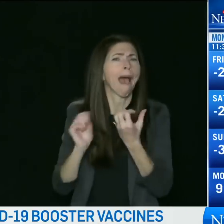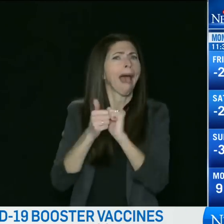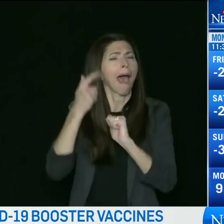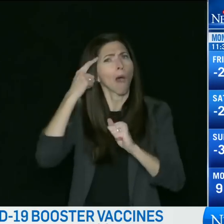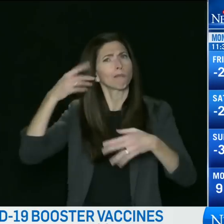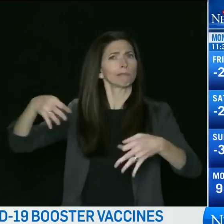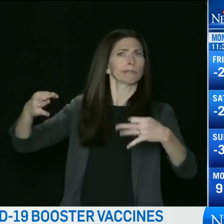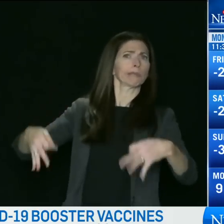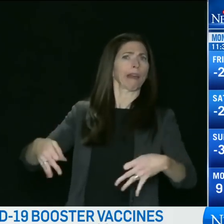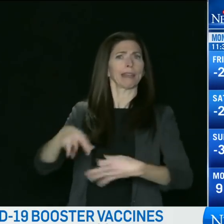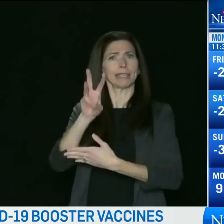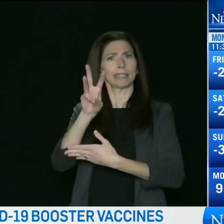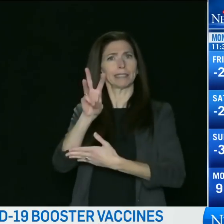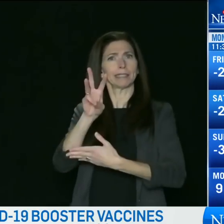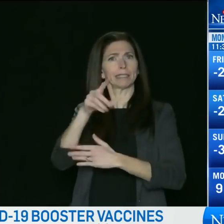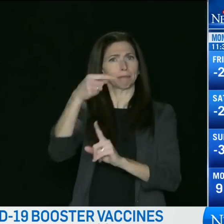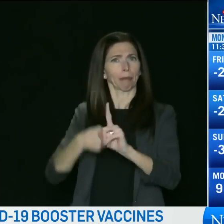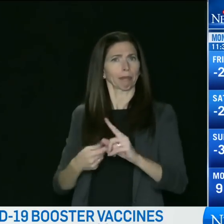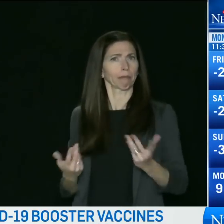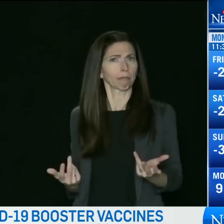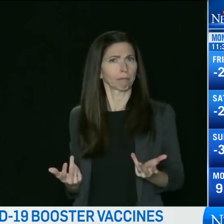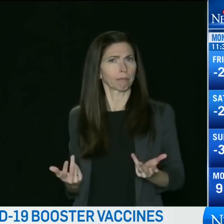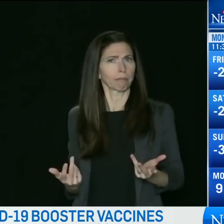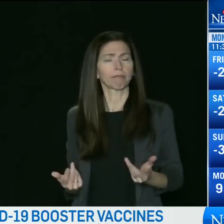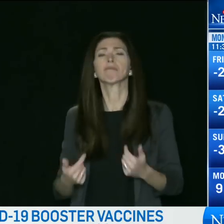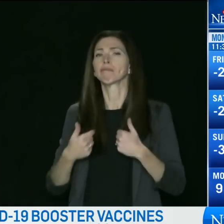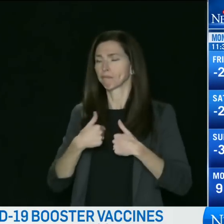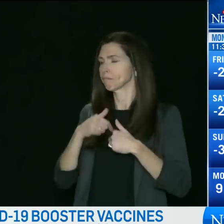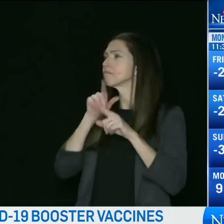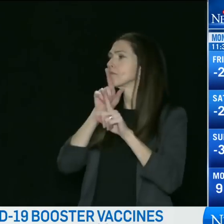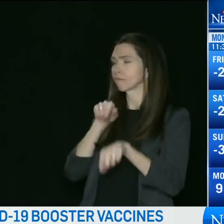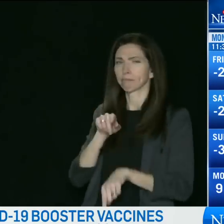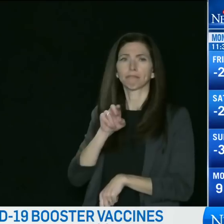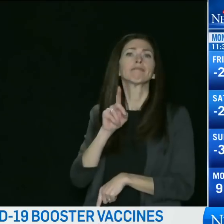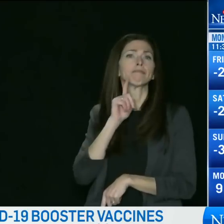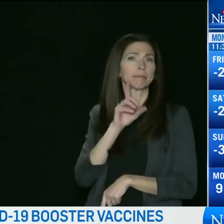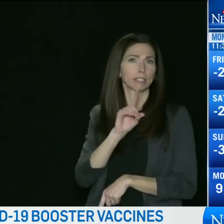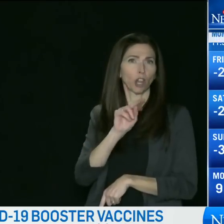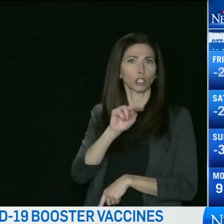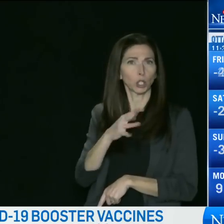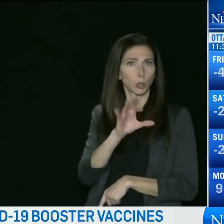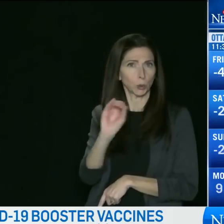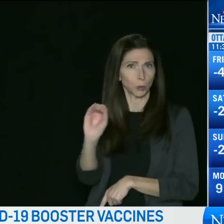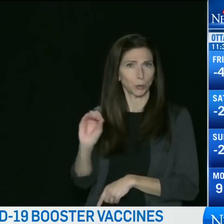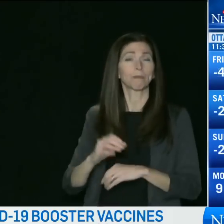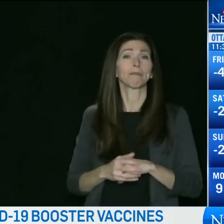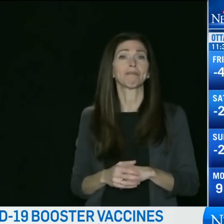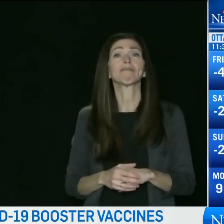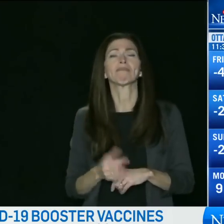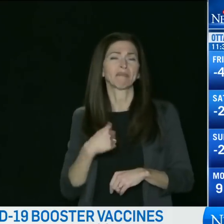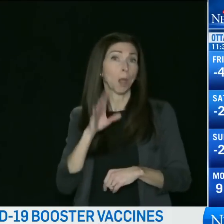USE TO COME TO THAT FIGURE OF SIX MONTHS? Voice of Interpreter: THANK YOU.